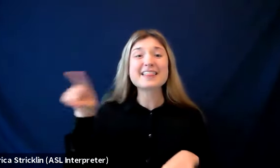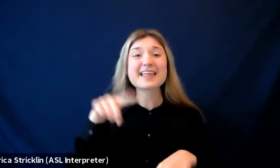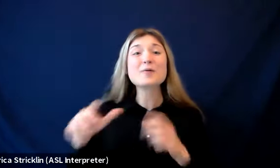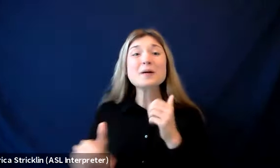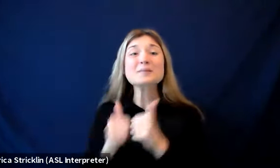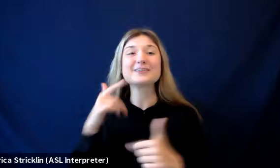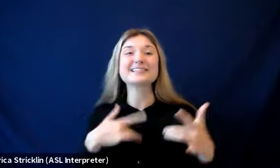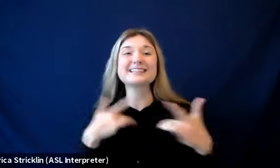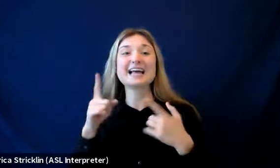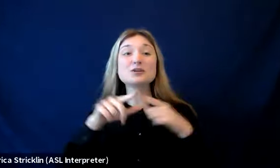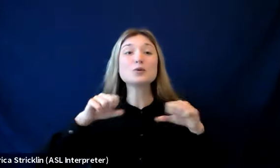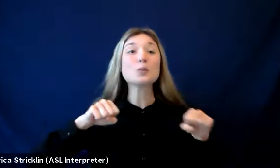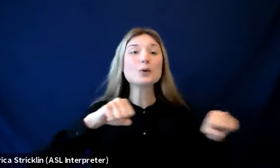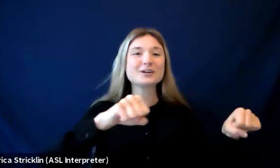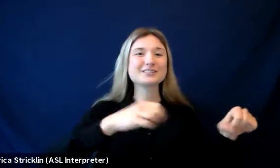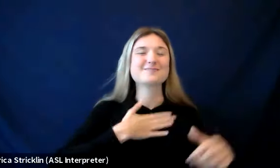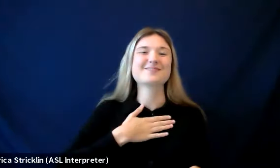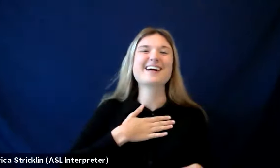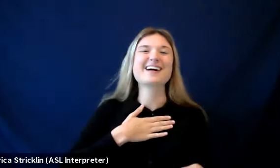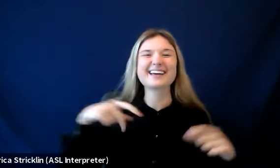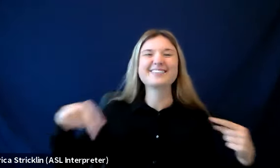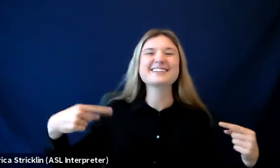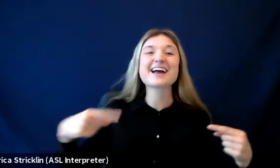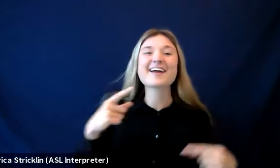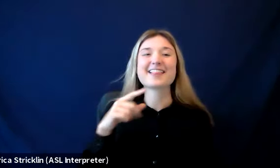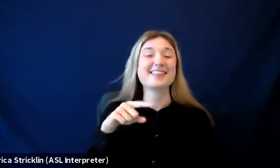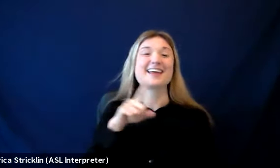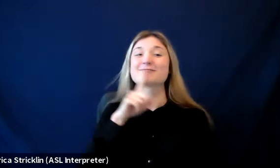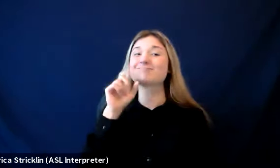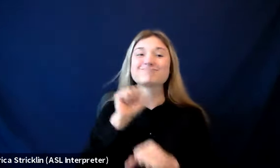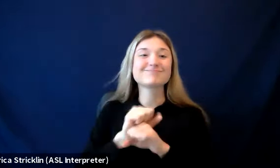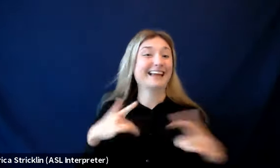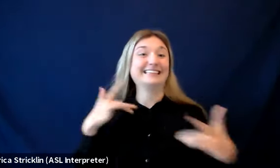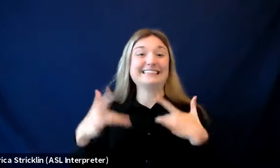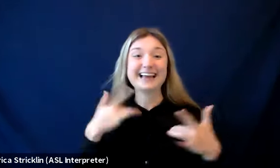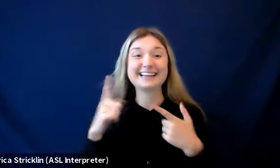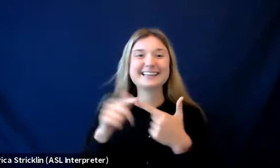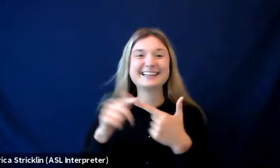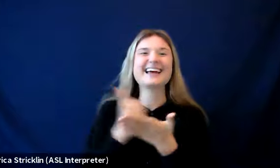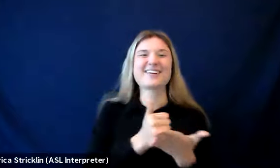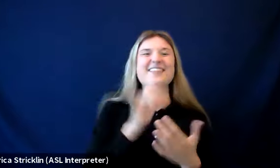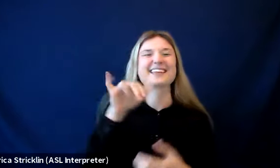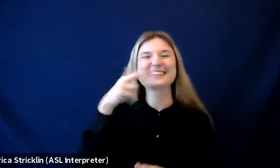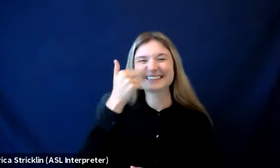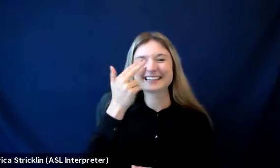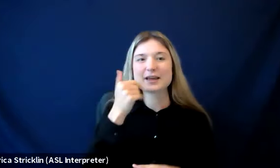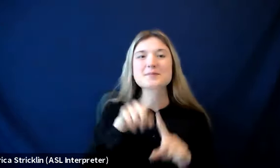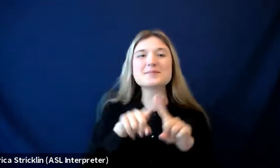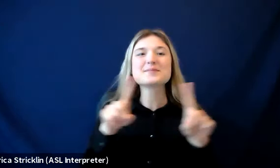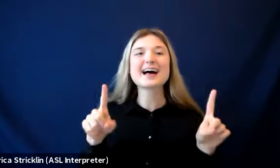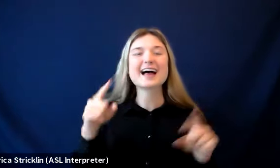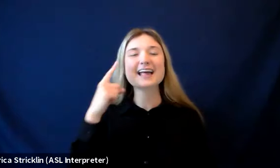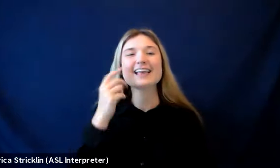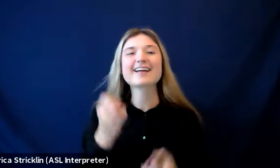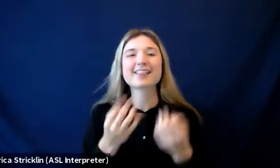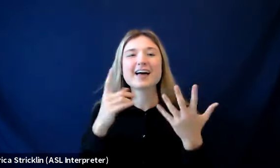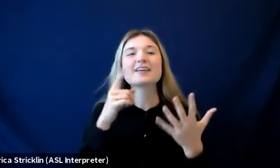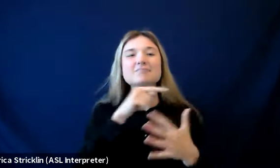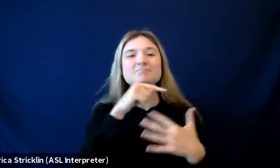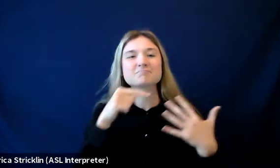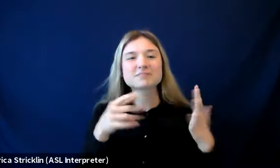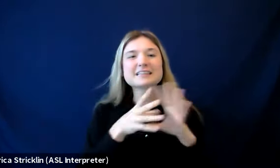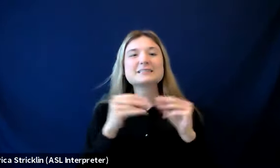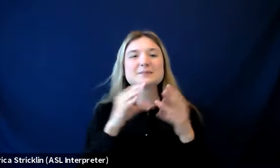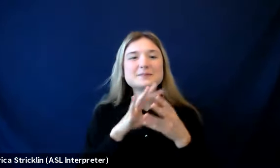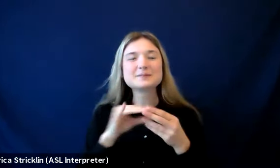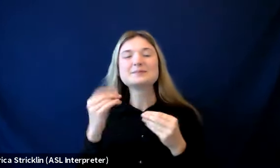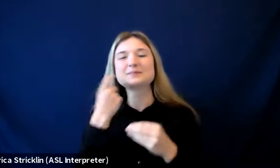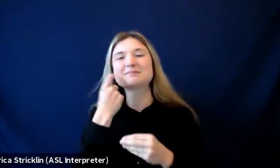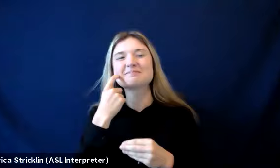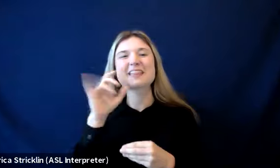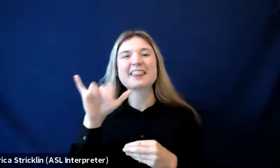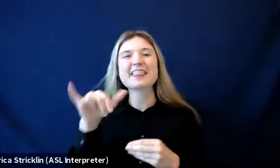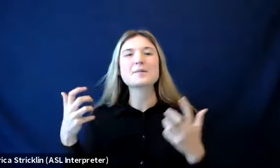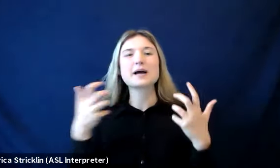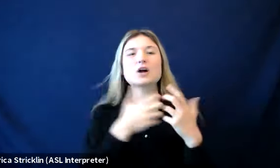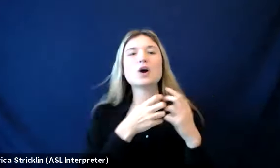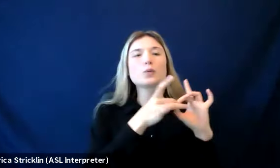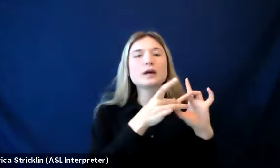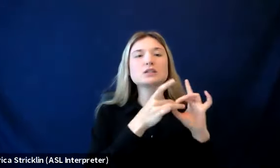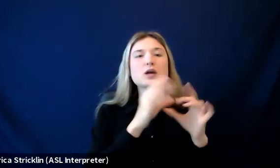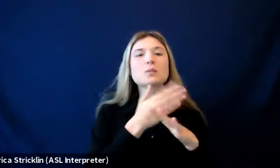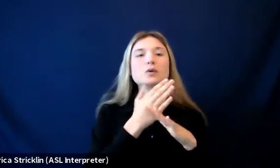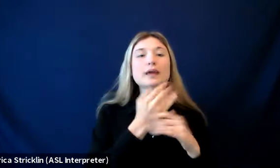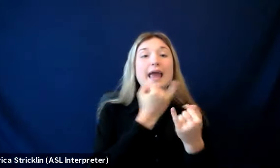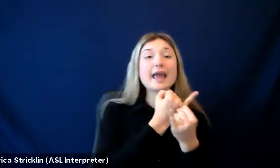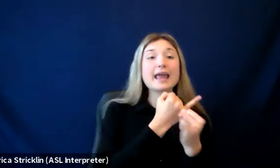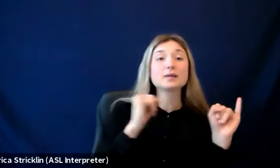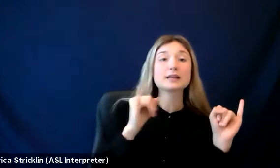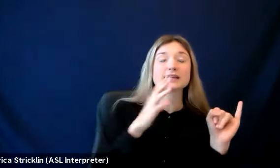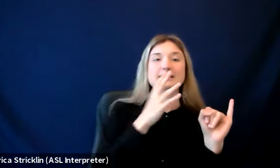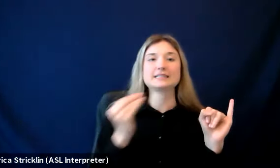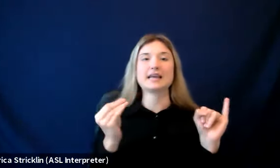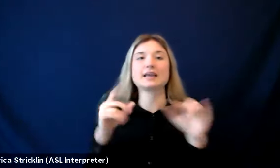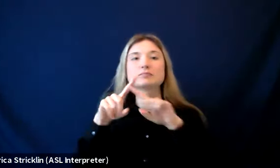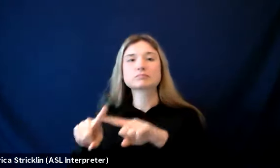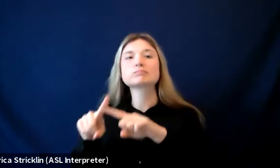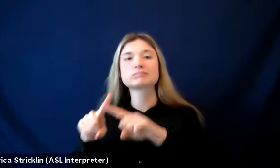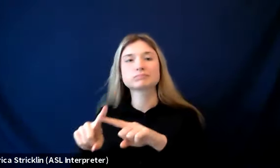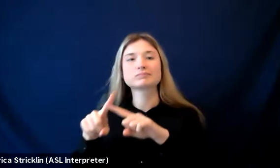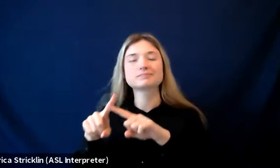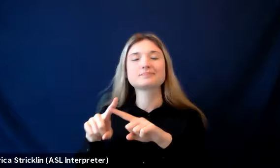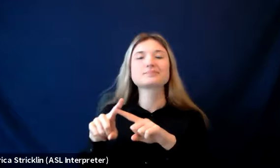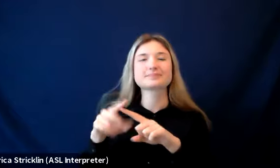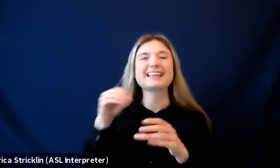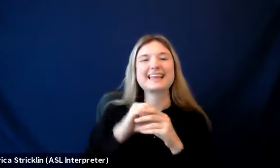to push my wheelchair and they were over the moon excited about this so it was, it was pretty funny. But I think a lot of what you guys are saying kind of speaks to a relationship between independence interdependence and dependence and our lives, and